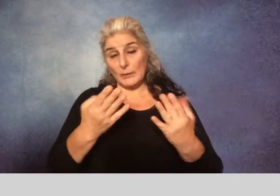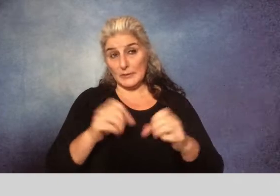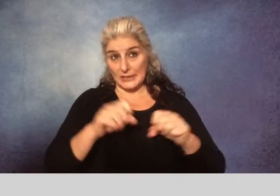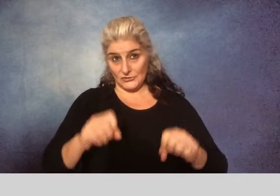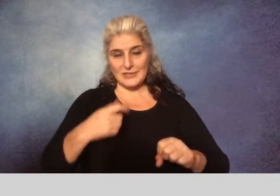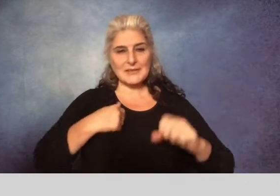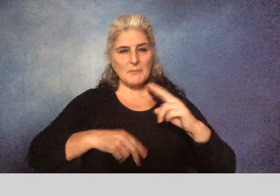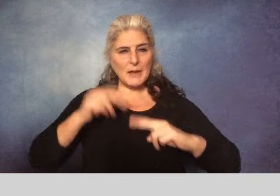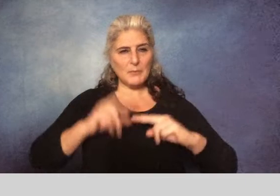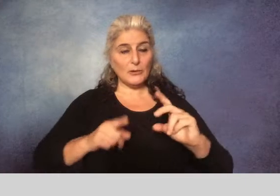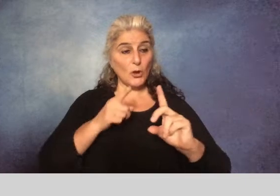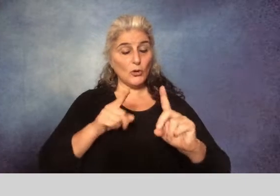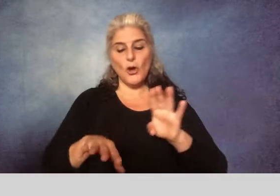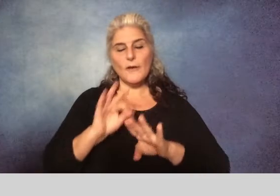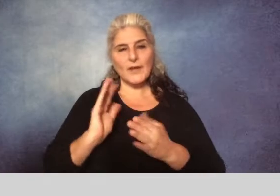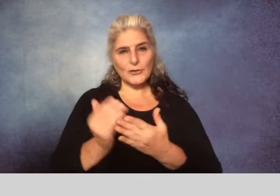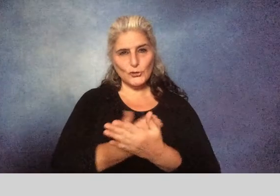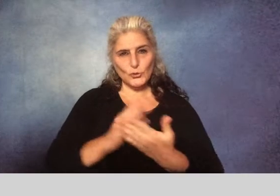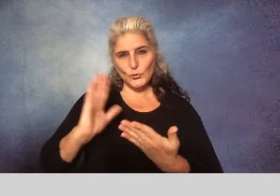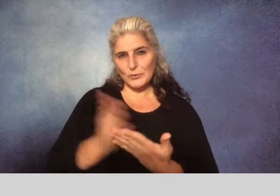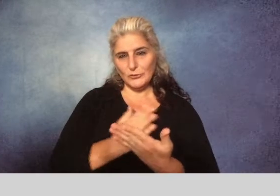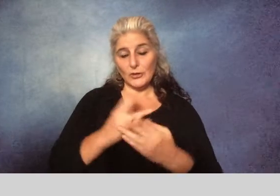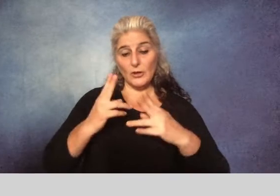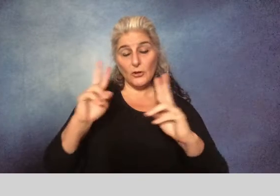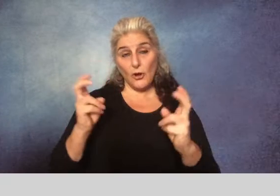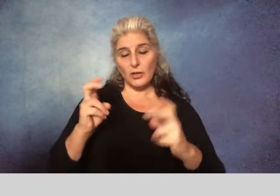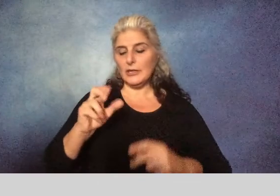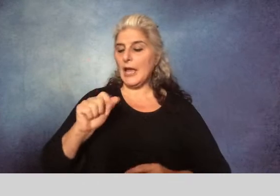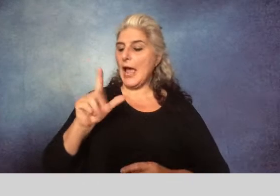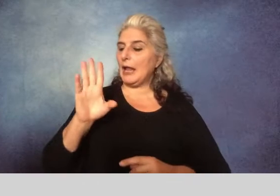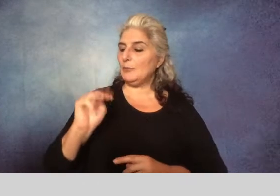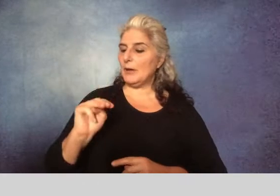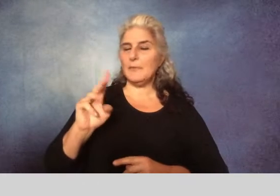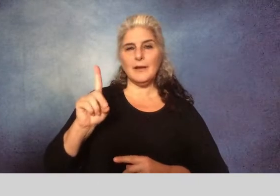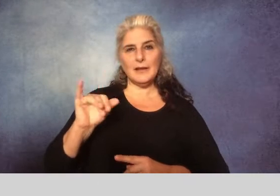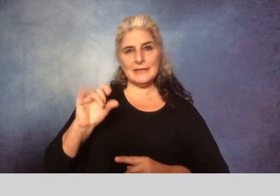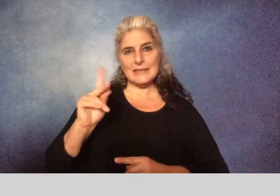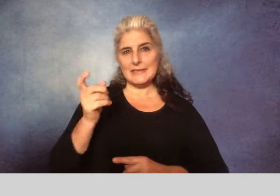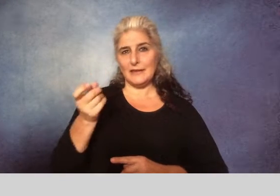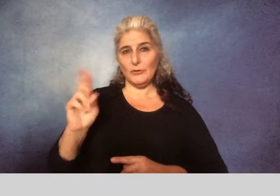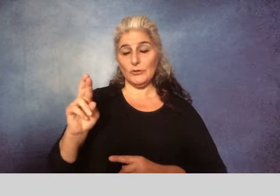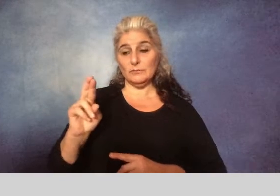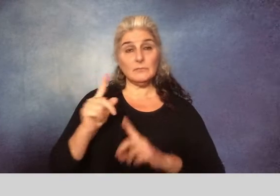for finding new music called the Album Discoverer. It focuses on recommending albums rather than songs.